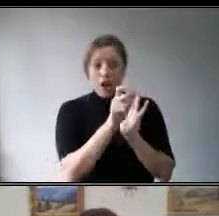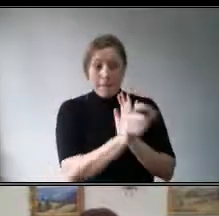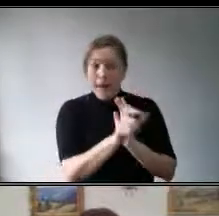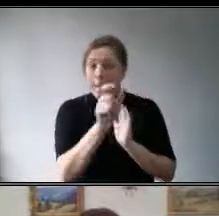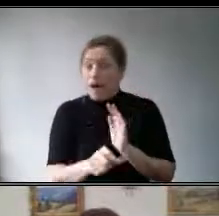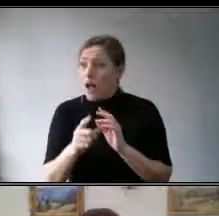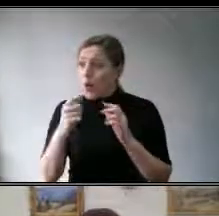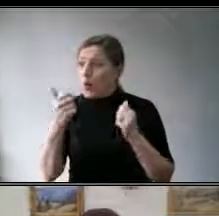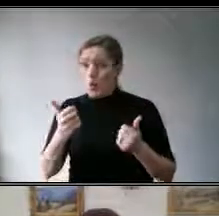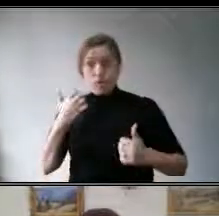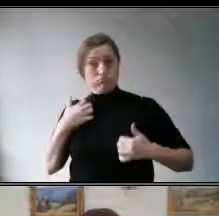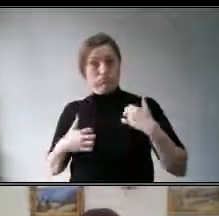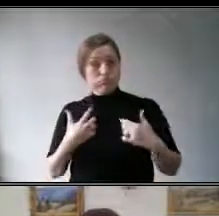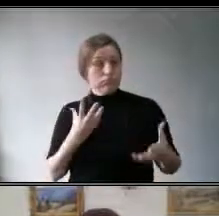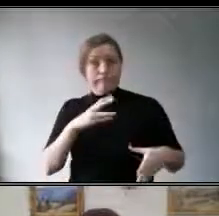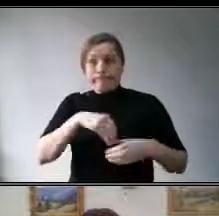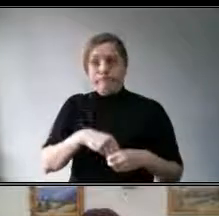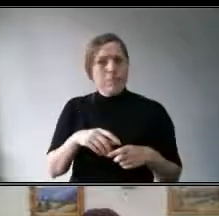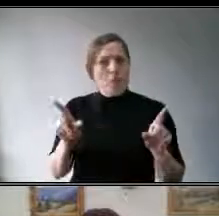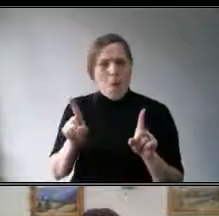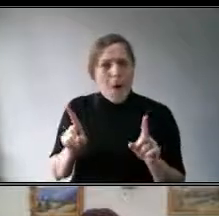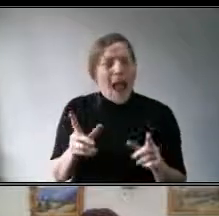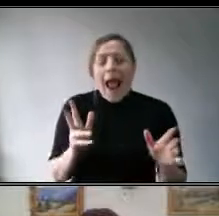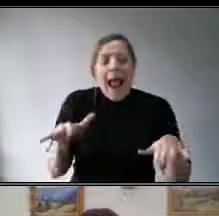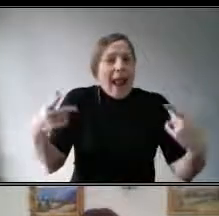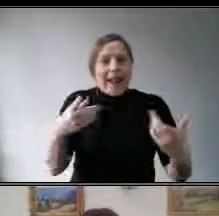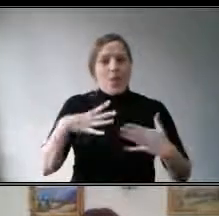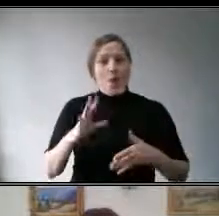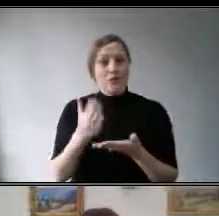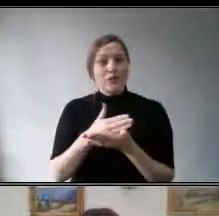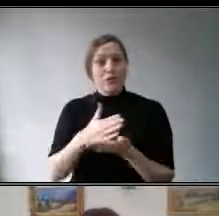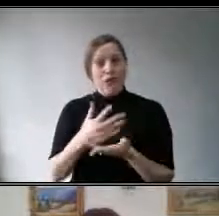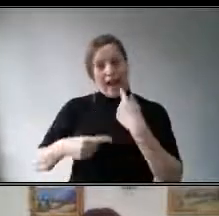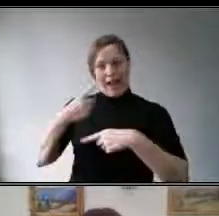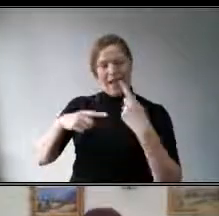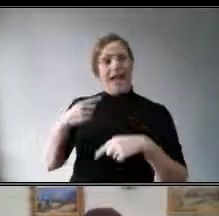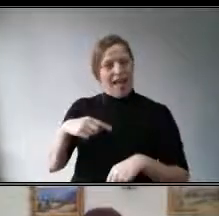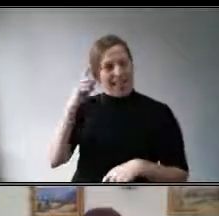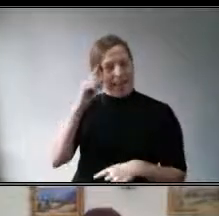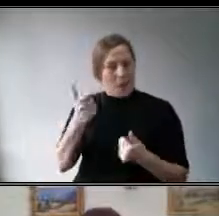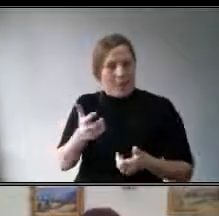with us and then we'll sort of deep dive into some some more questions and recommendations for host